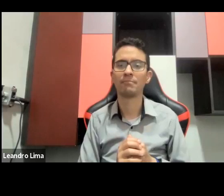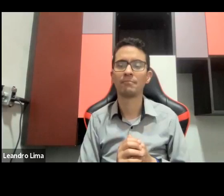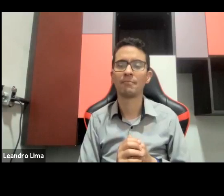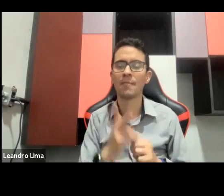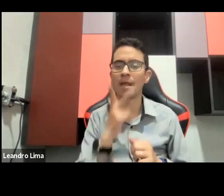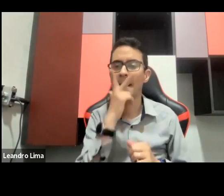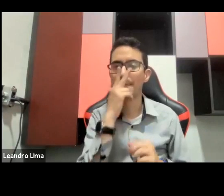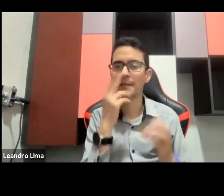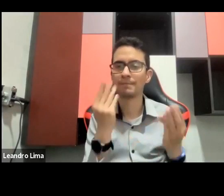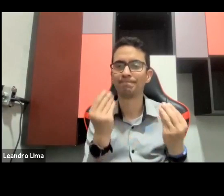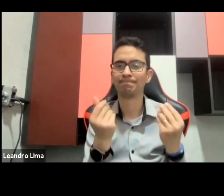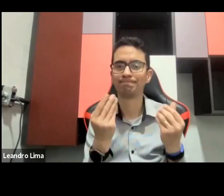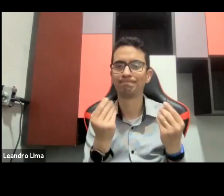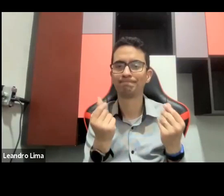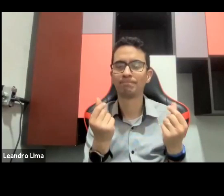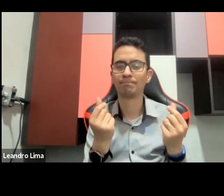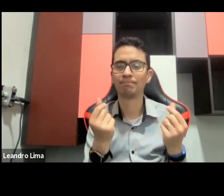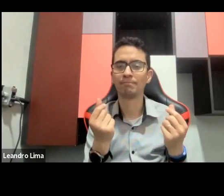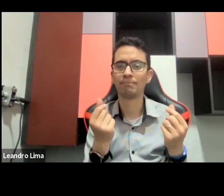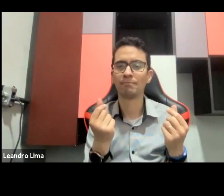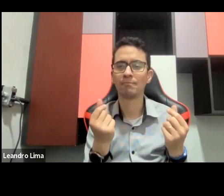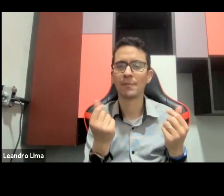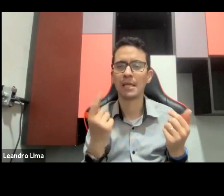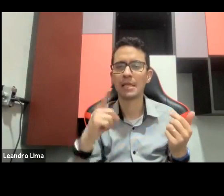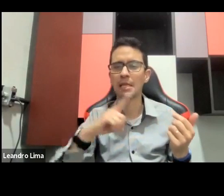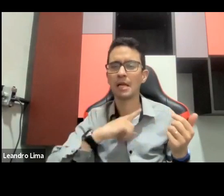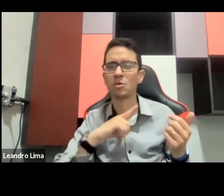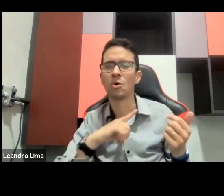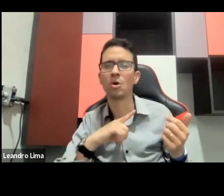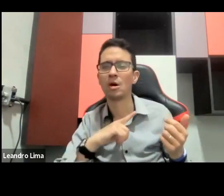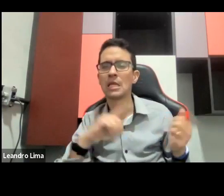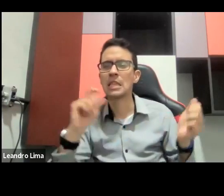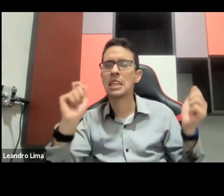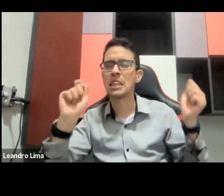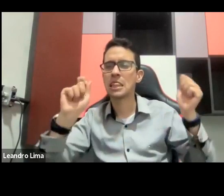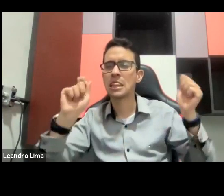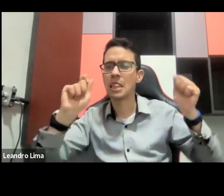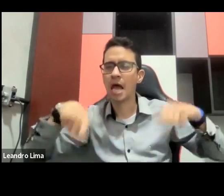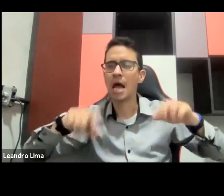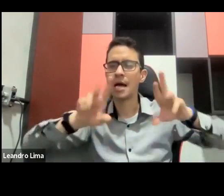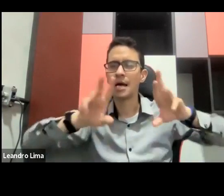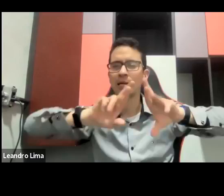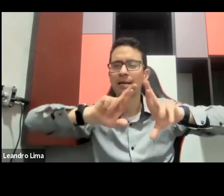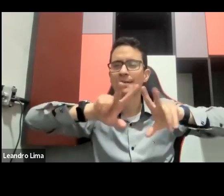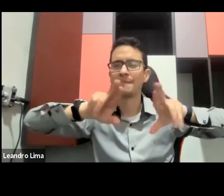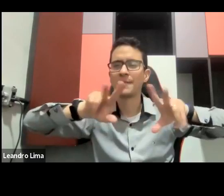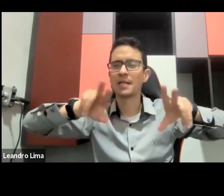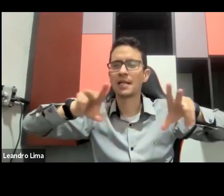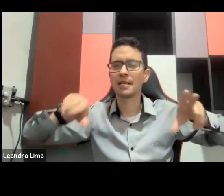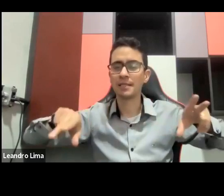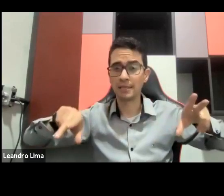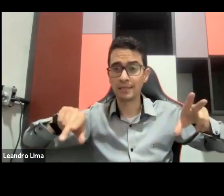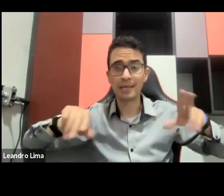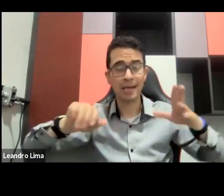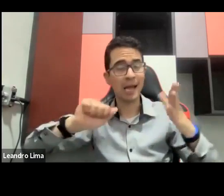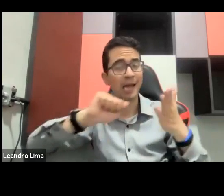result of combining different capabilities or resources or capabilities or resources or capabilities or resources or several activities